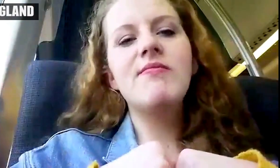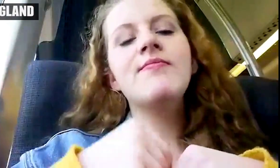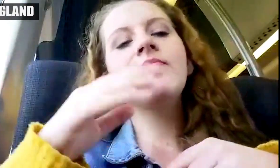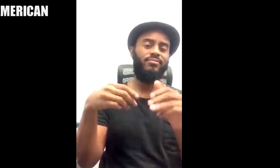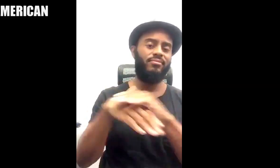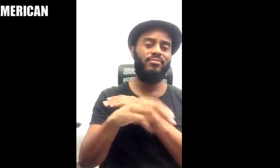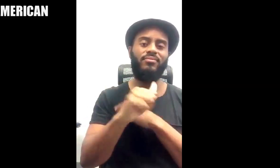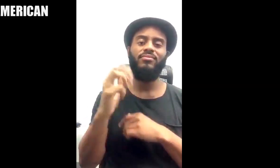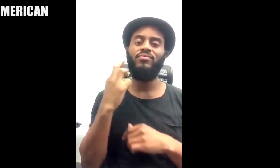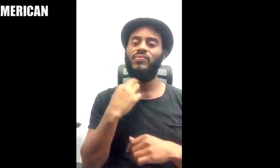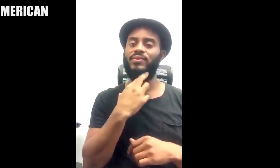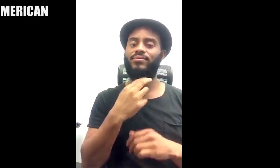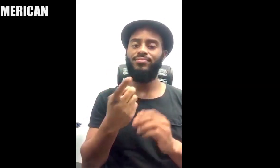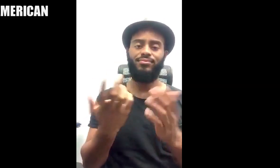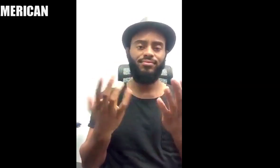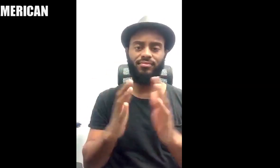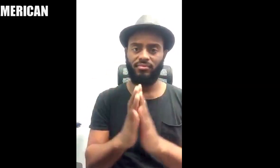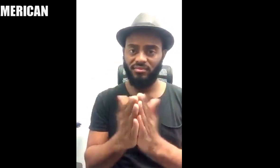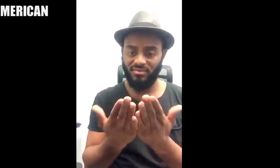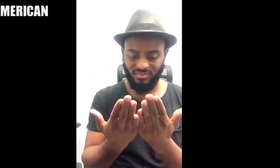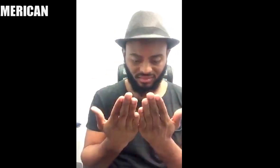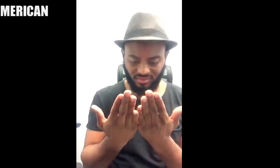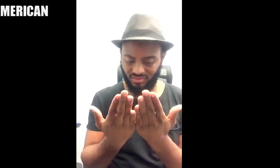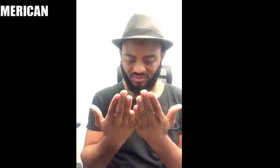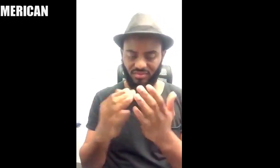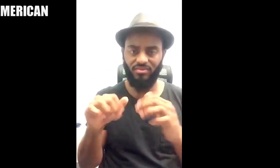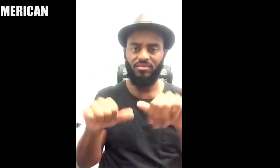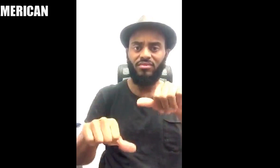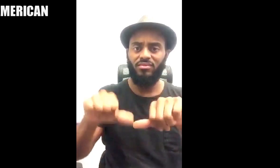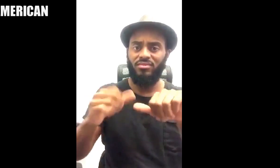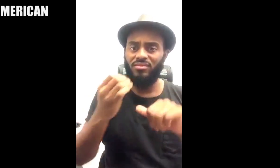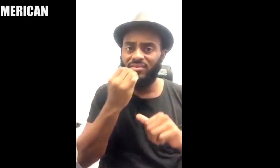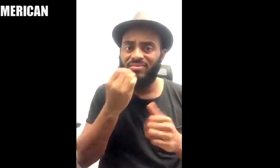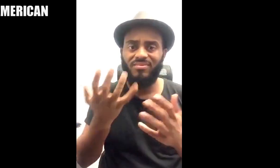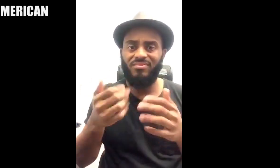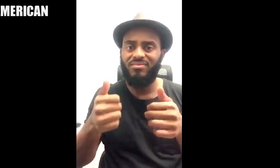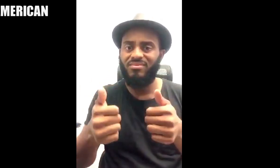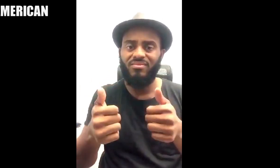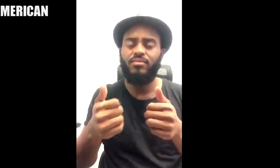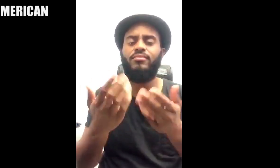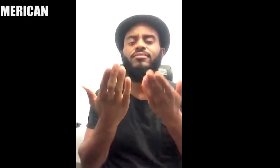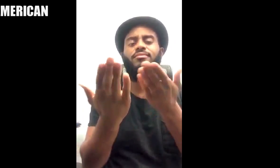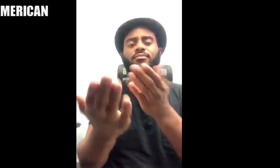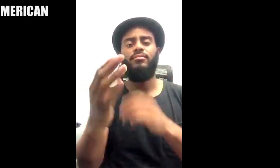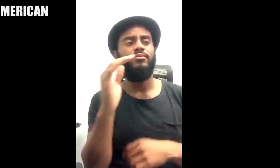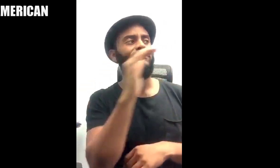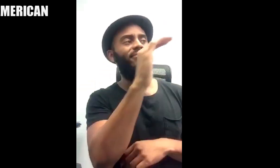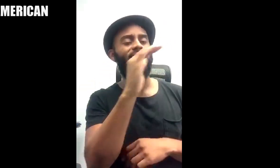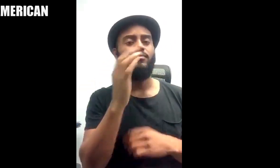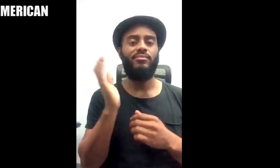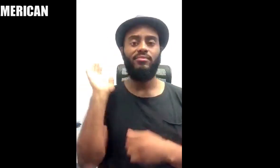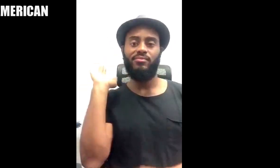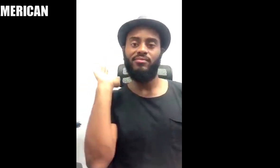If you go to a restaurant and are not sure what you should order,